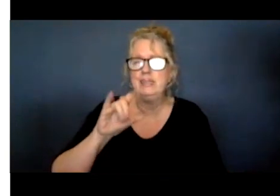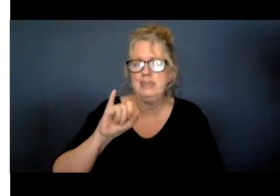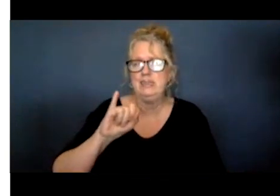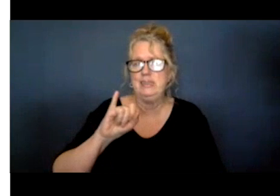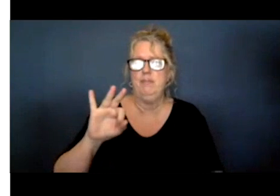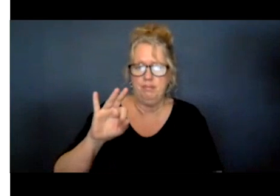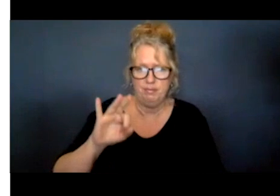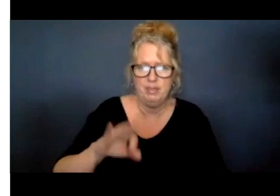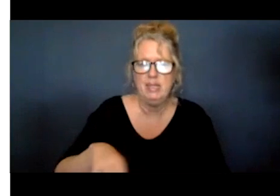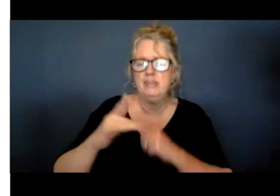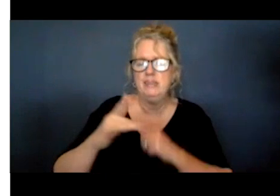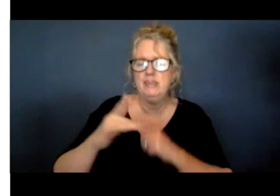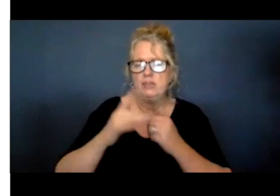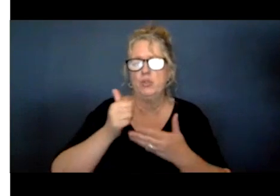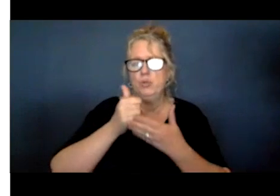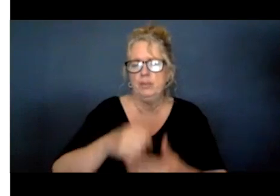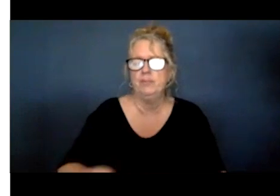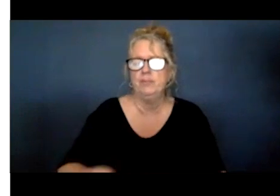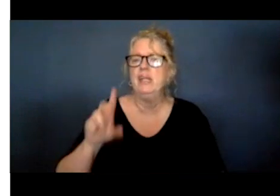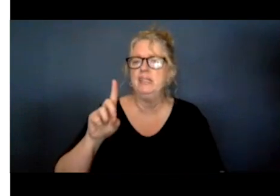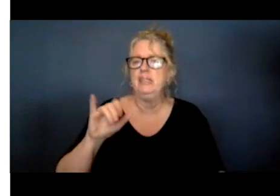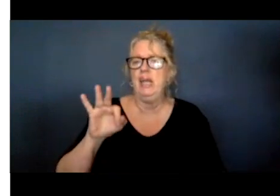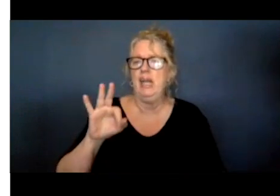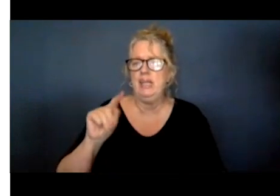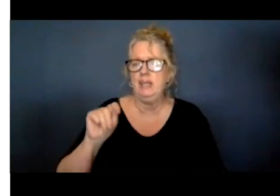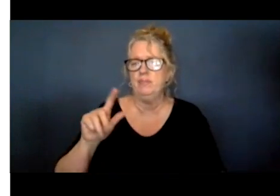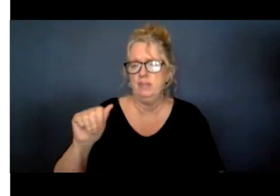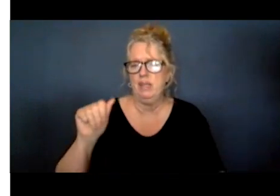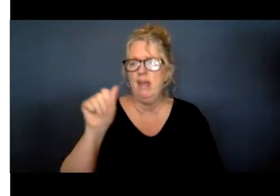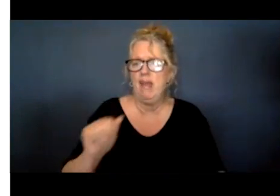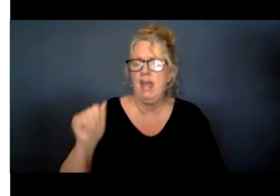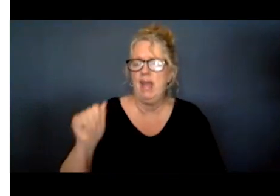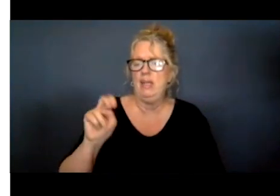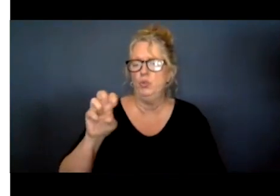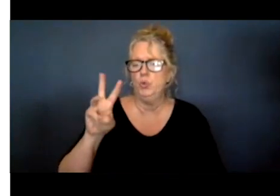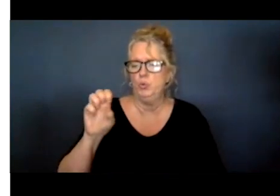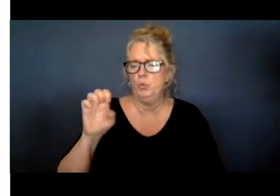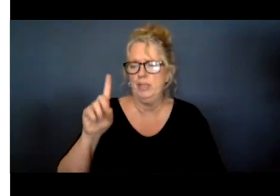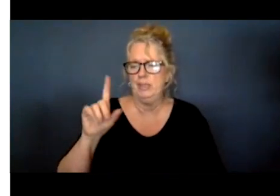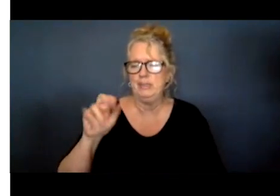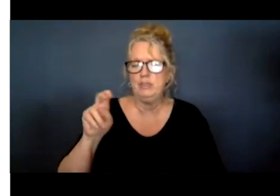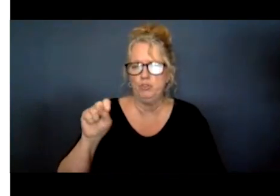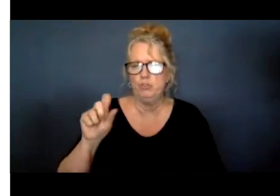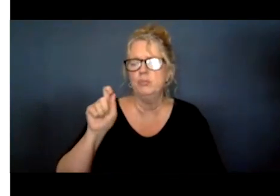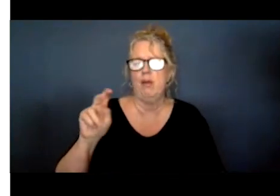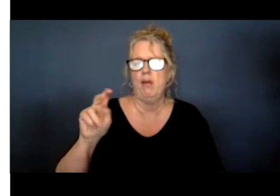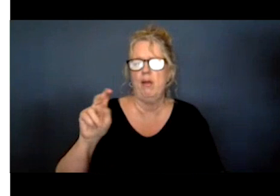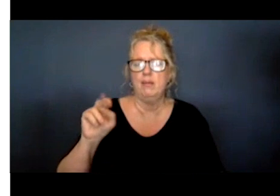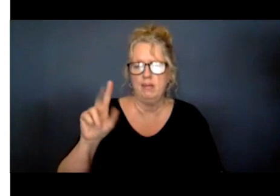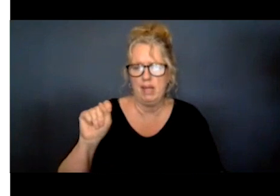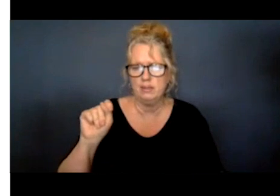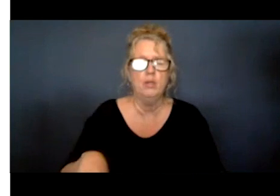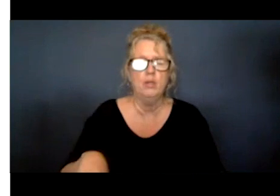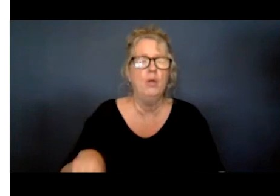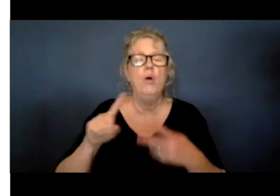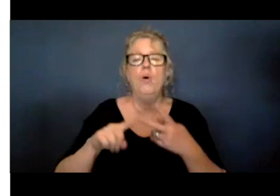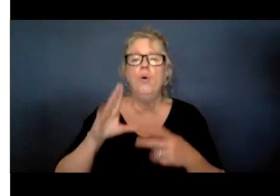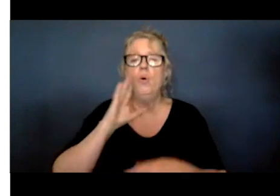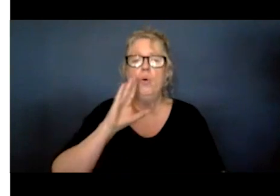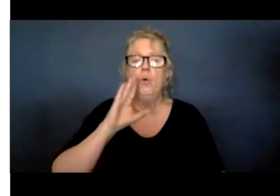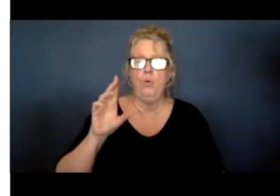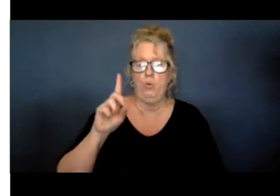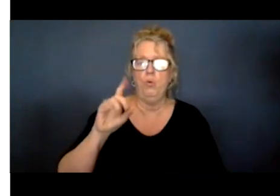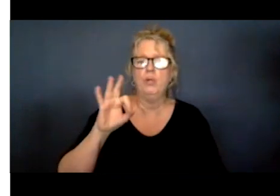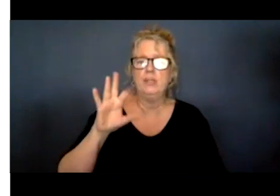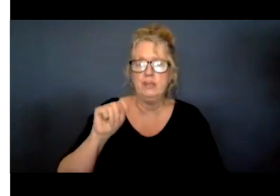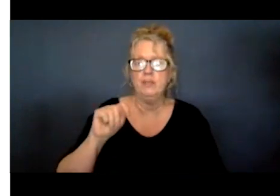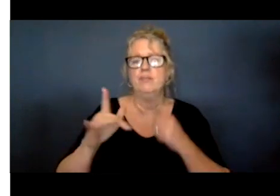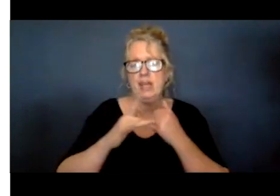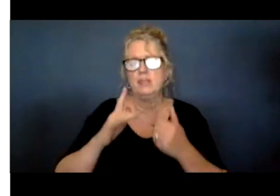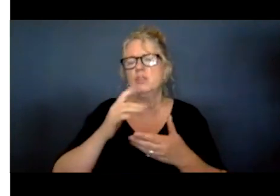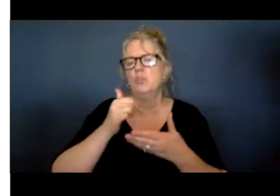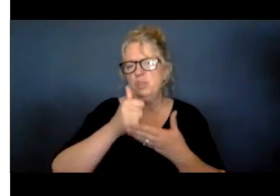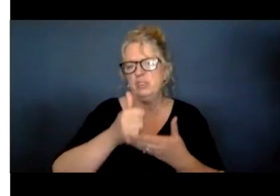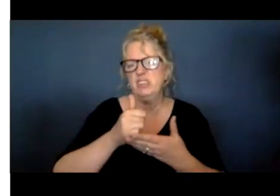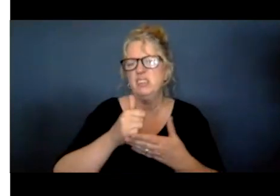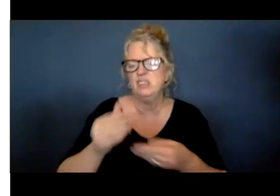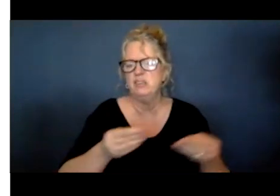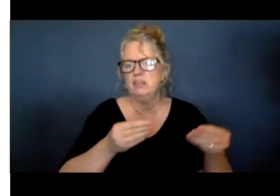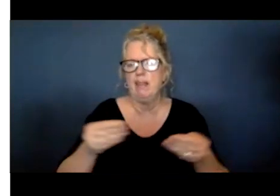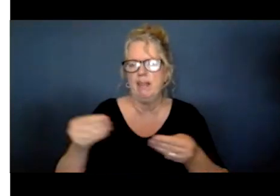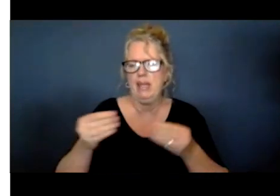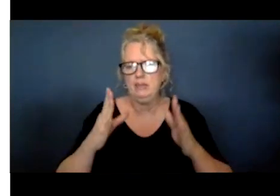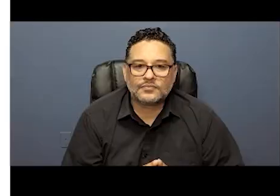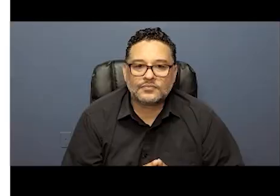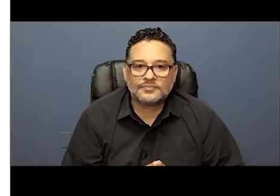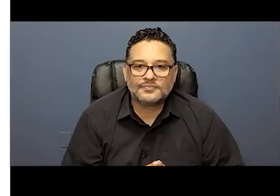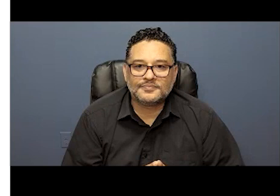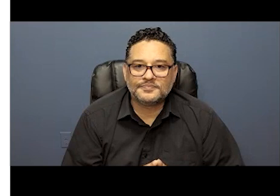Assistance team at DIFTA@neweditions.net or your DIF Technical Assistance Liaison.